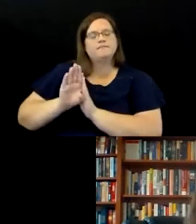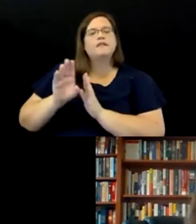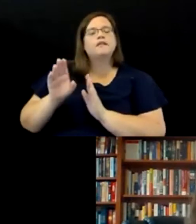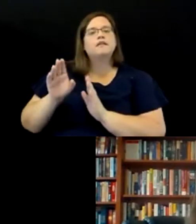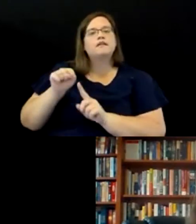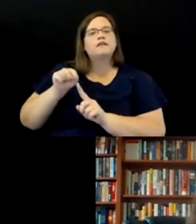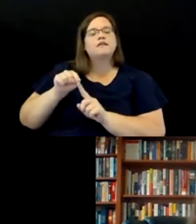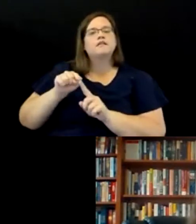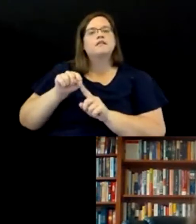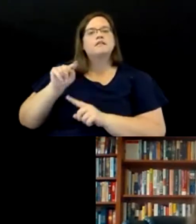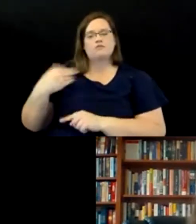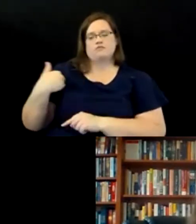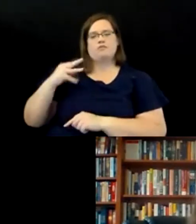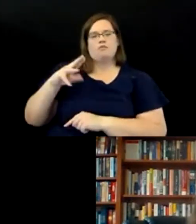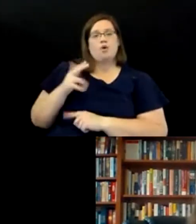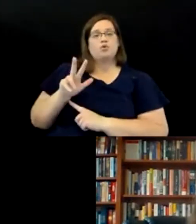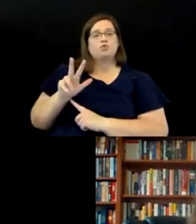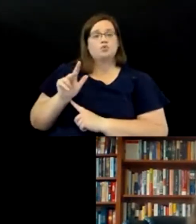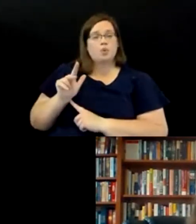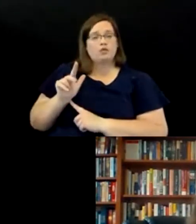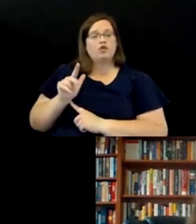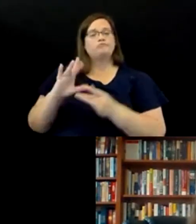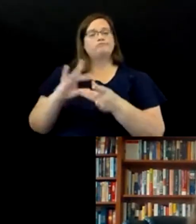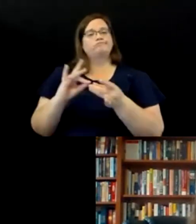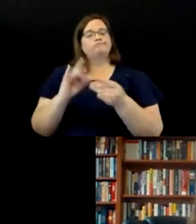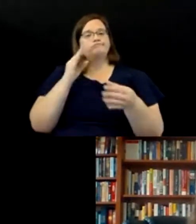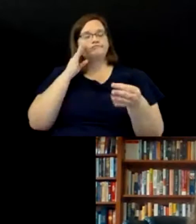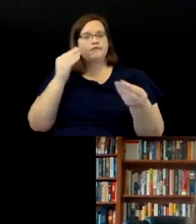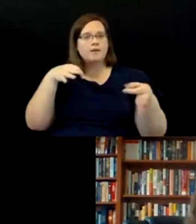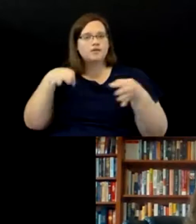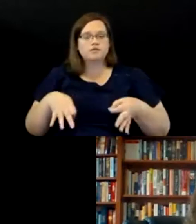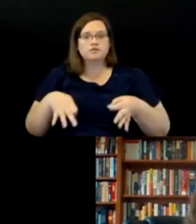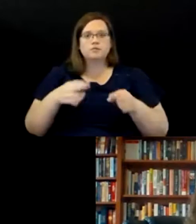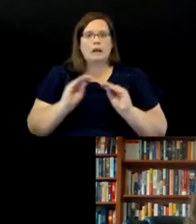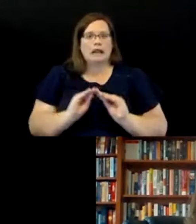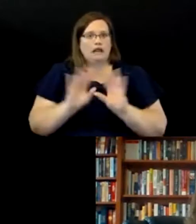March 23rd, where we shared information in plain language about vaccines,